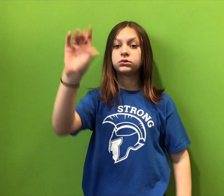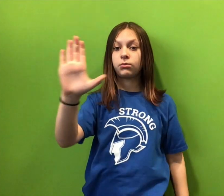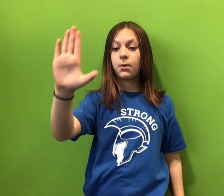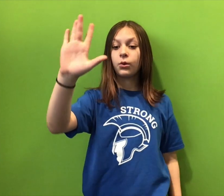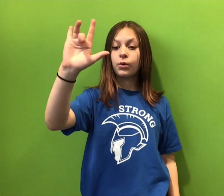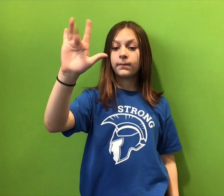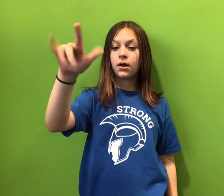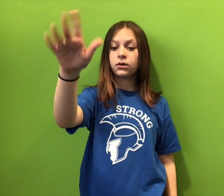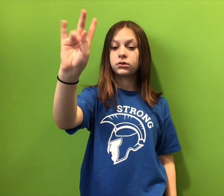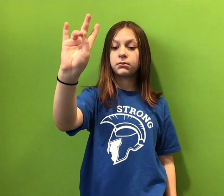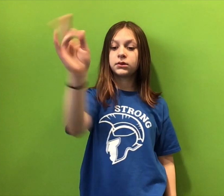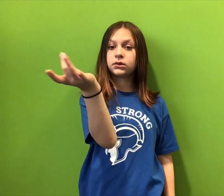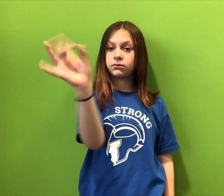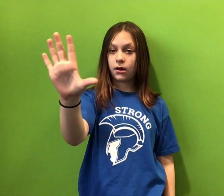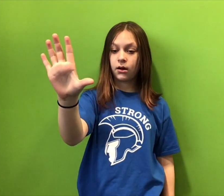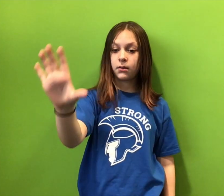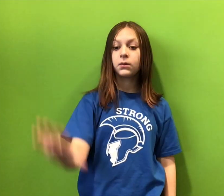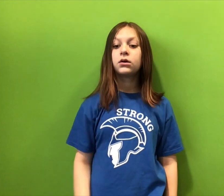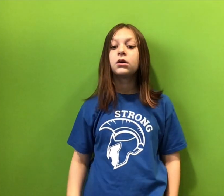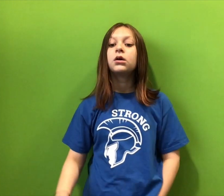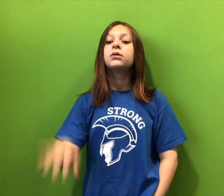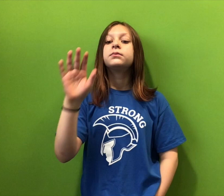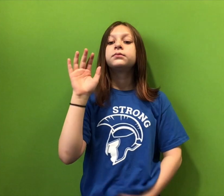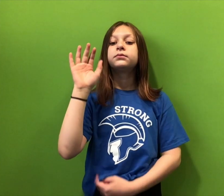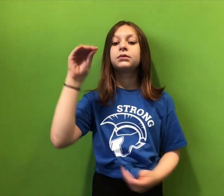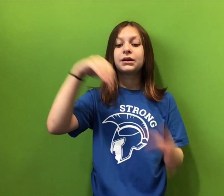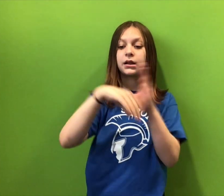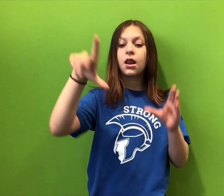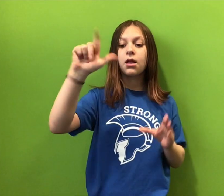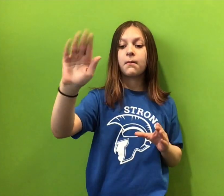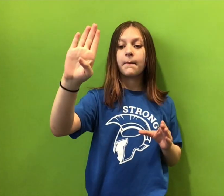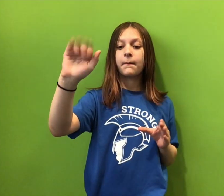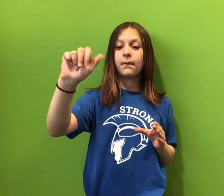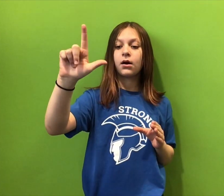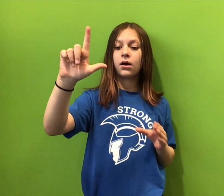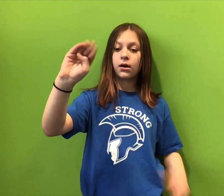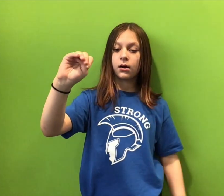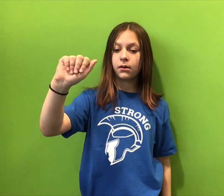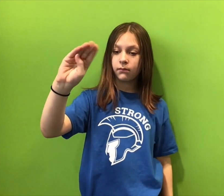Laurent was born in December of 1785 in La Balme, France.